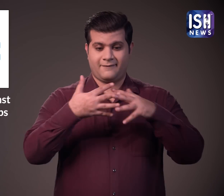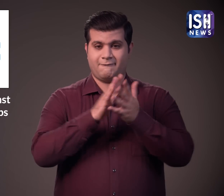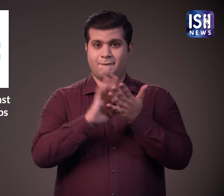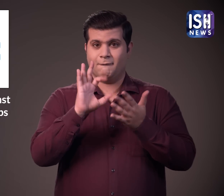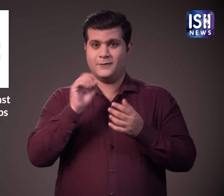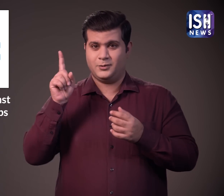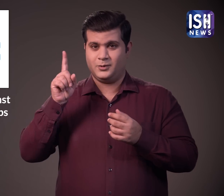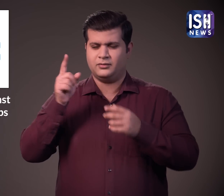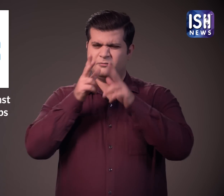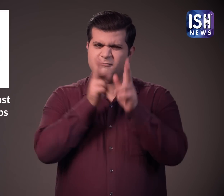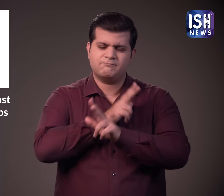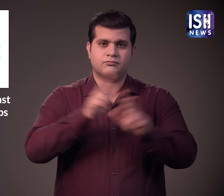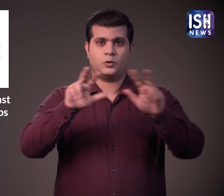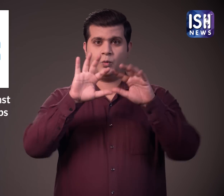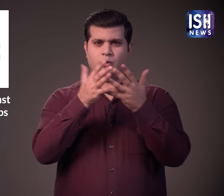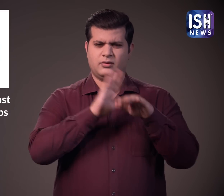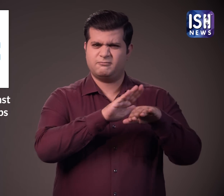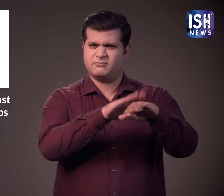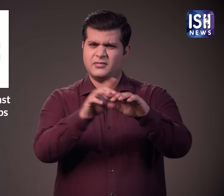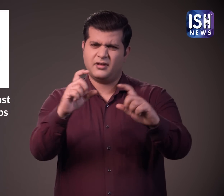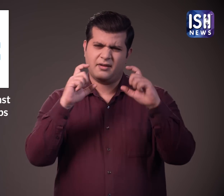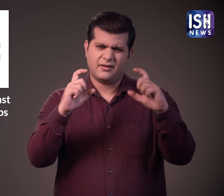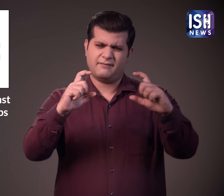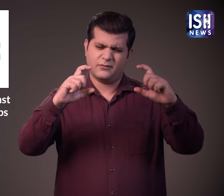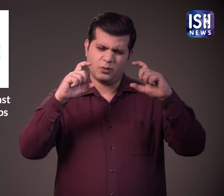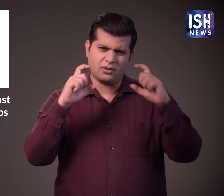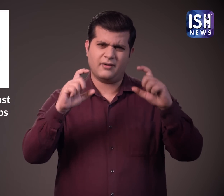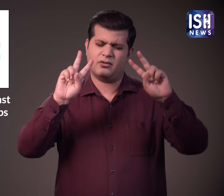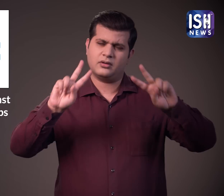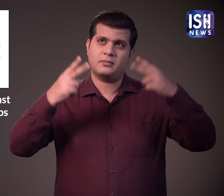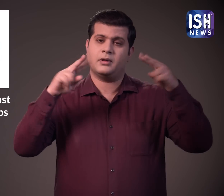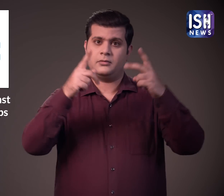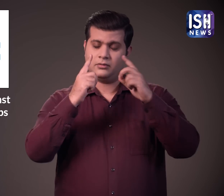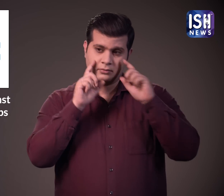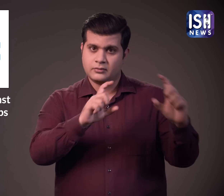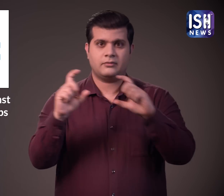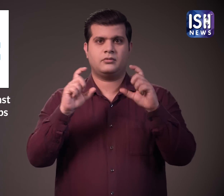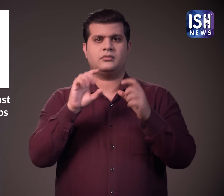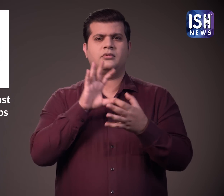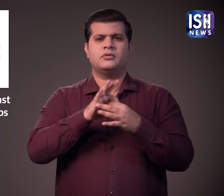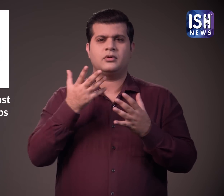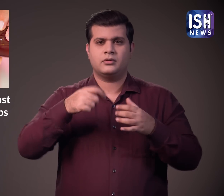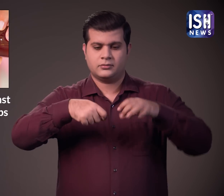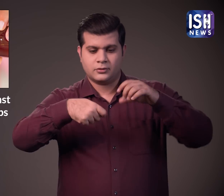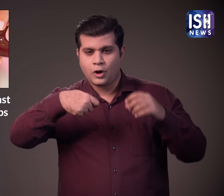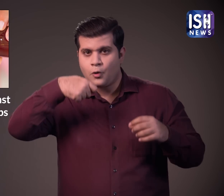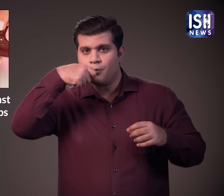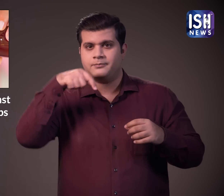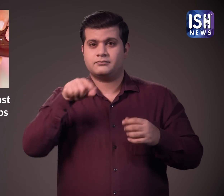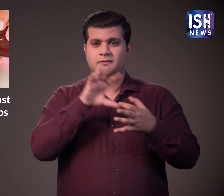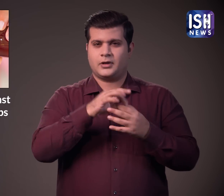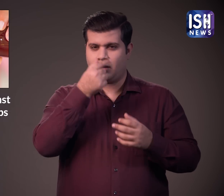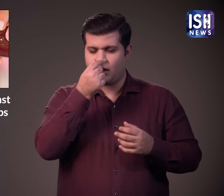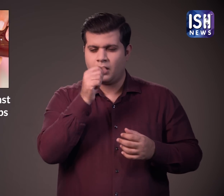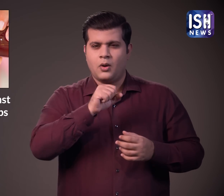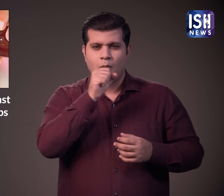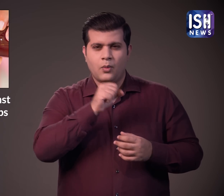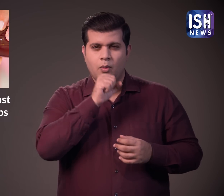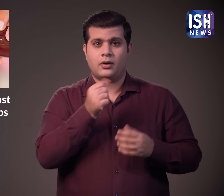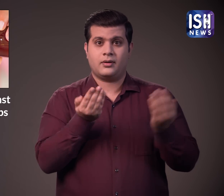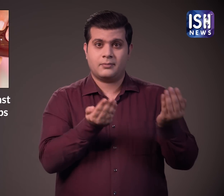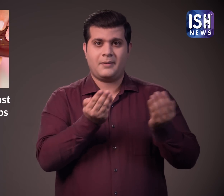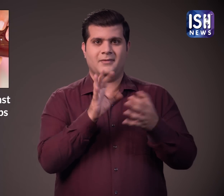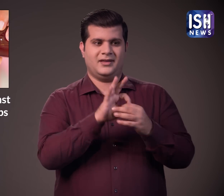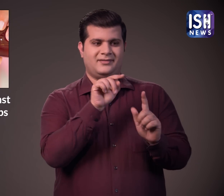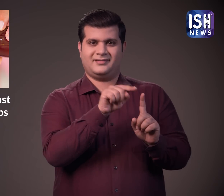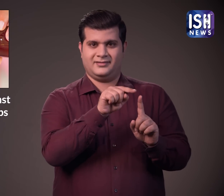The WHO issued an alert around the world against cough syrups used to treat cold and cough in babies.